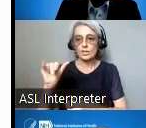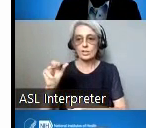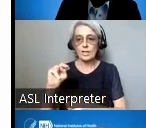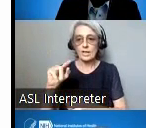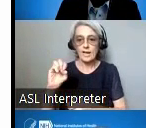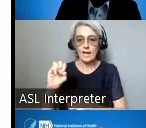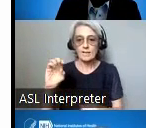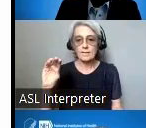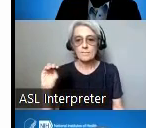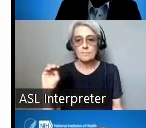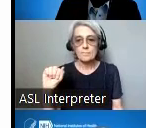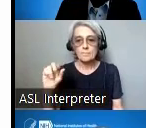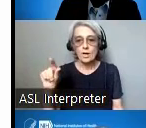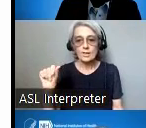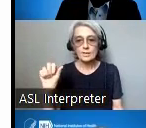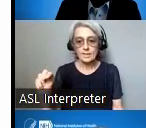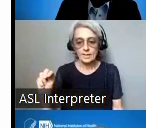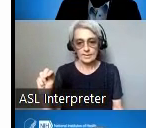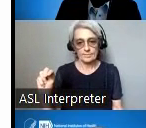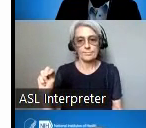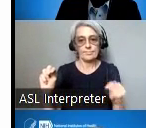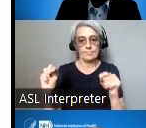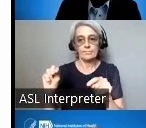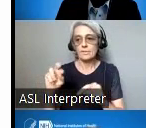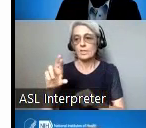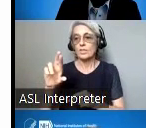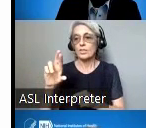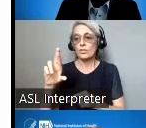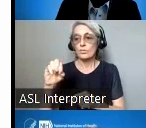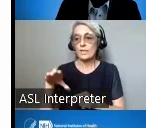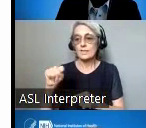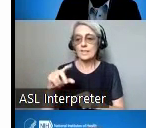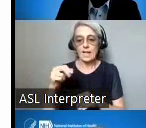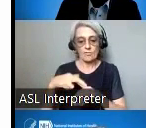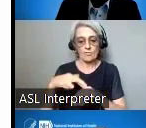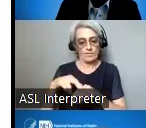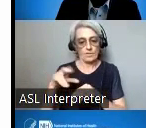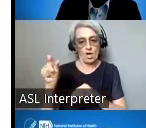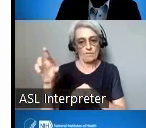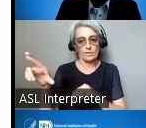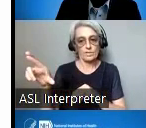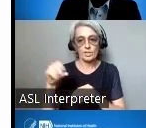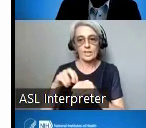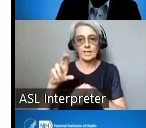who is the receipt and referral officer of the National Institute of Drug Abuse,